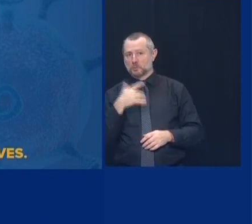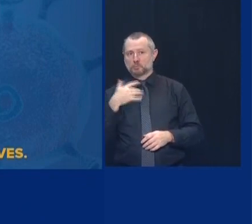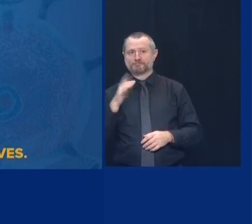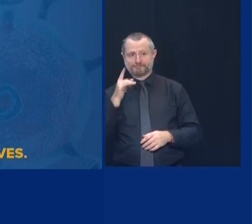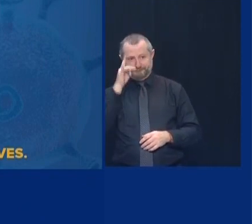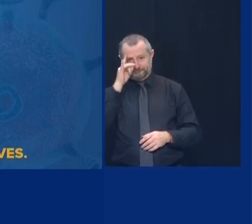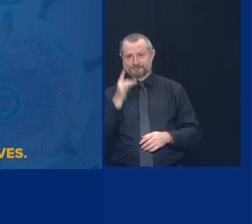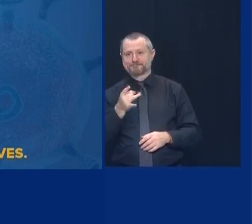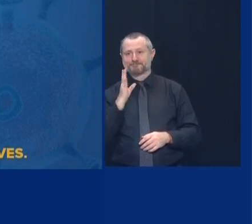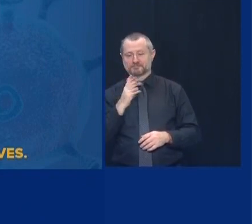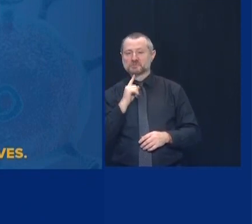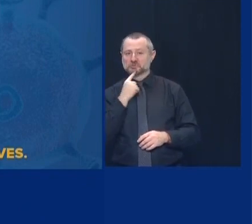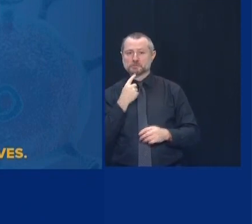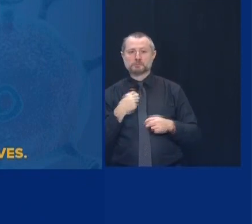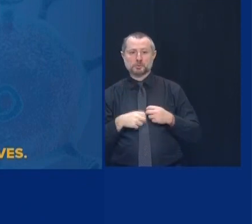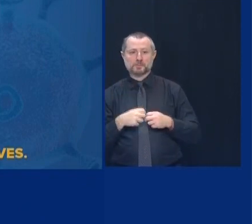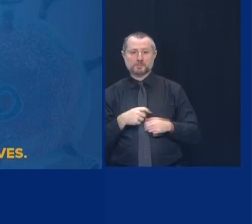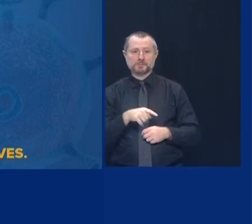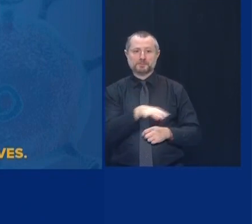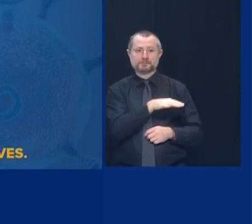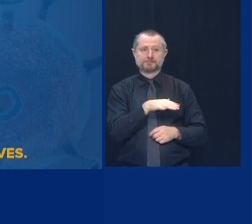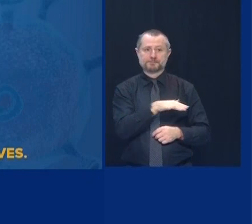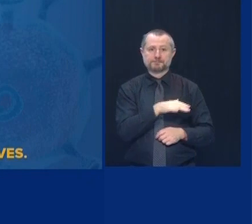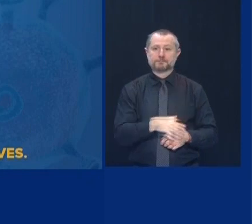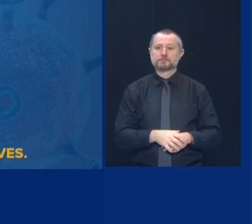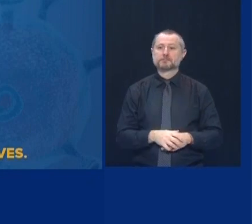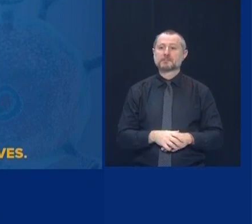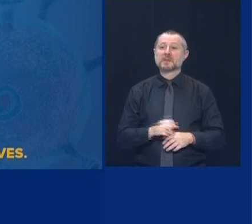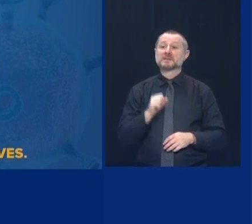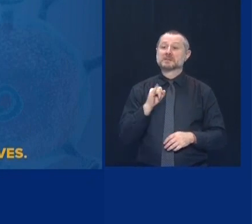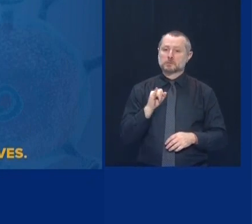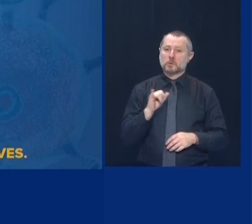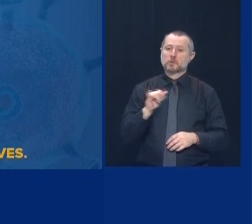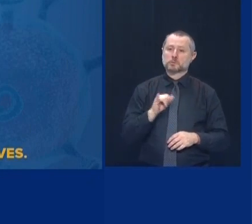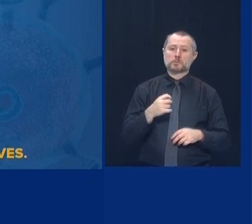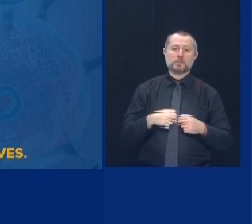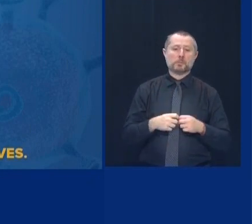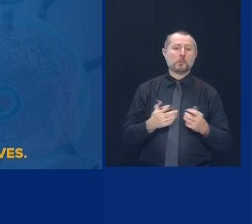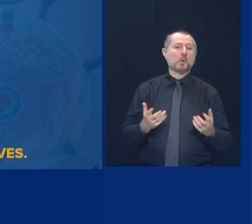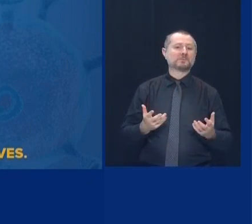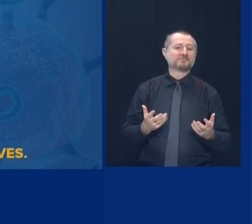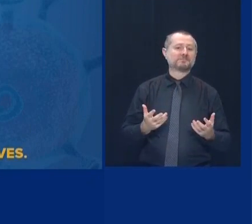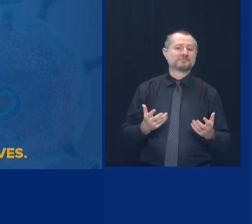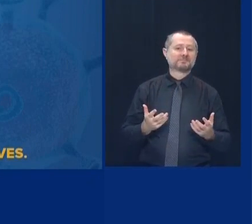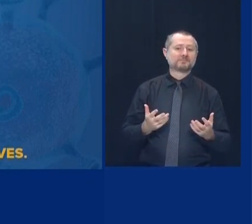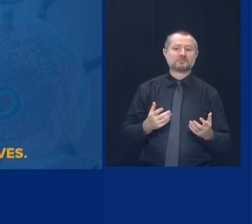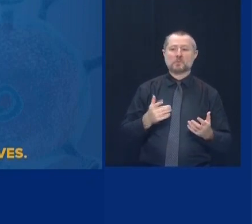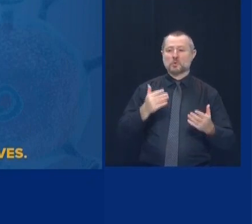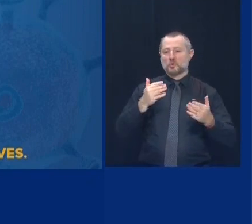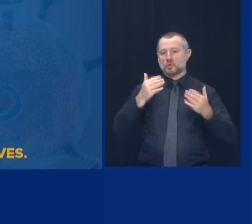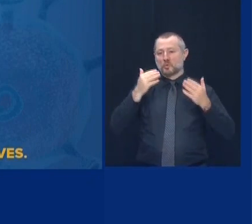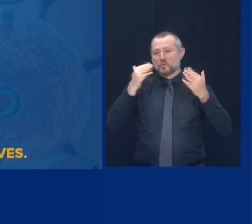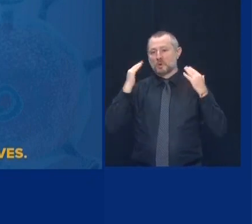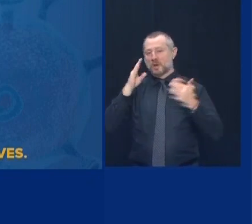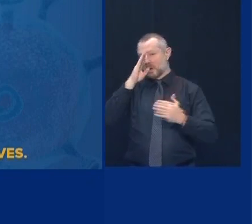PARTS OF STATEN ISLAND WILL GOxD STATEN ISLAND WILL GO INTO Ae1 RED STATEN ISLAND IS A SERIOUS PROBLEM.